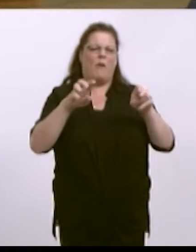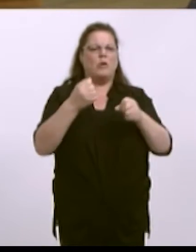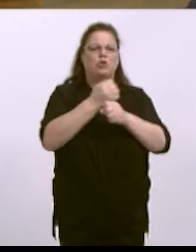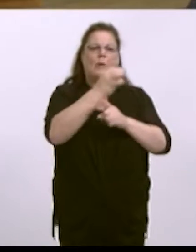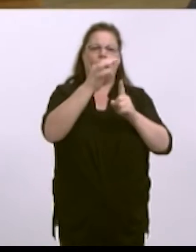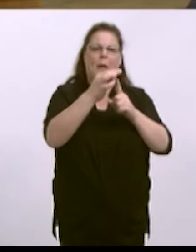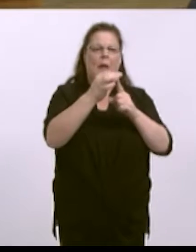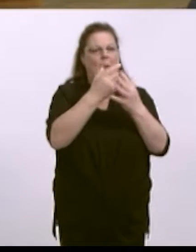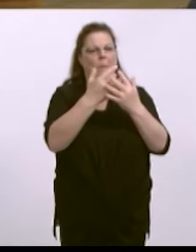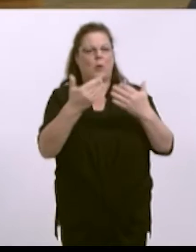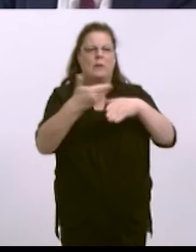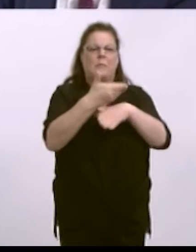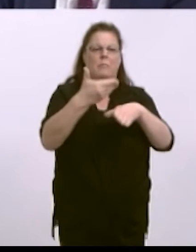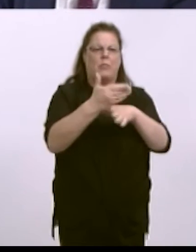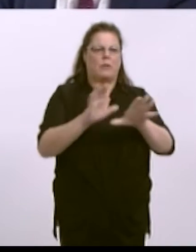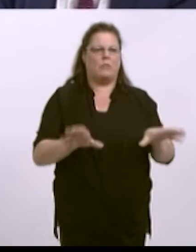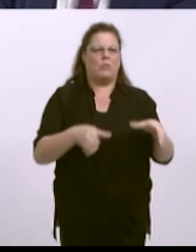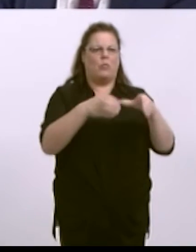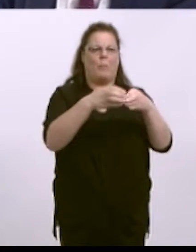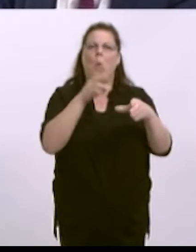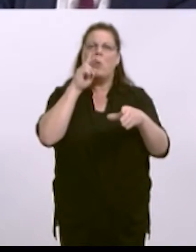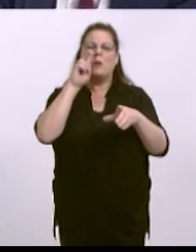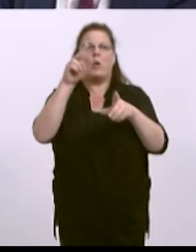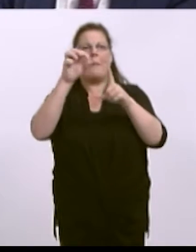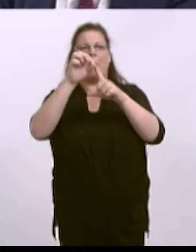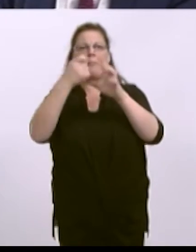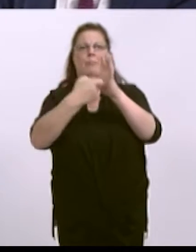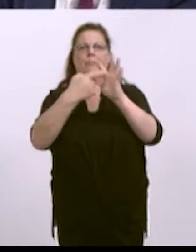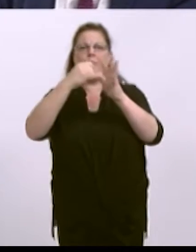look at Prestatyn, for example, we see a great example there of a service thatís much improved